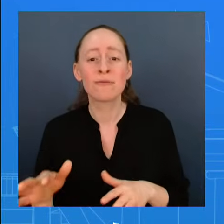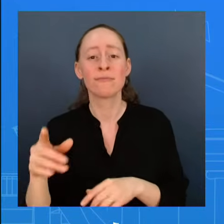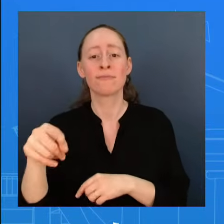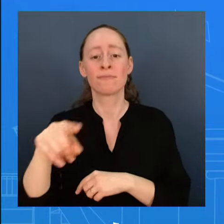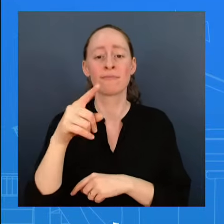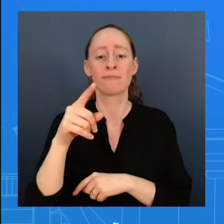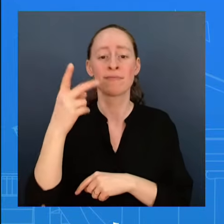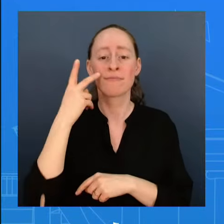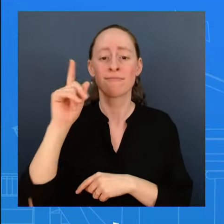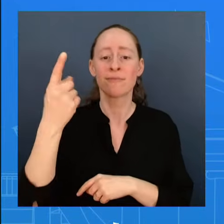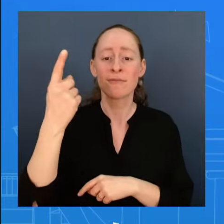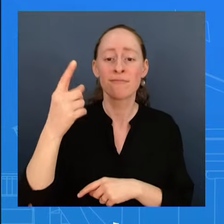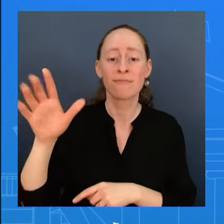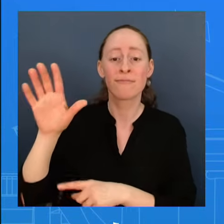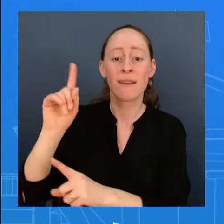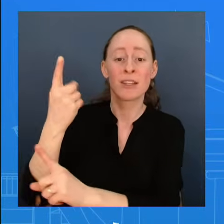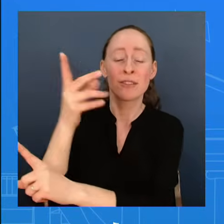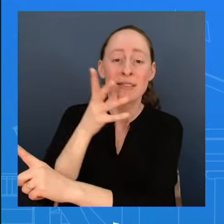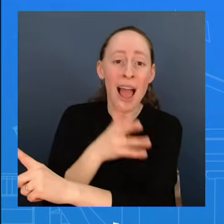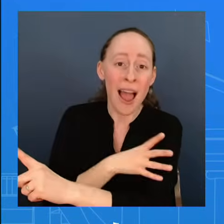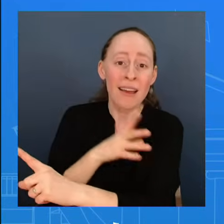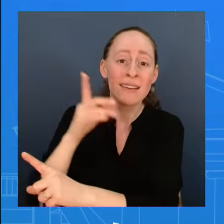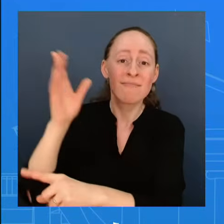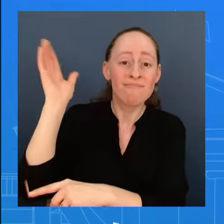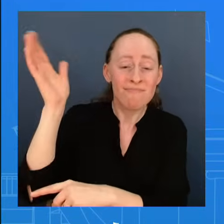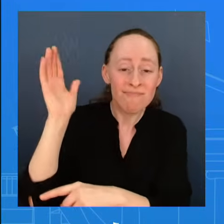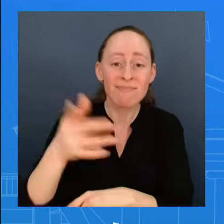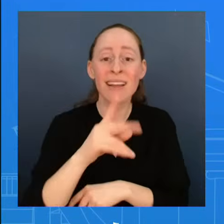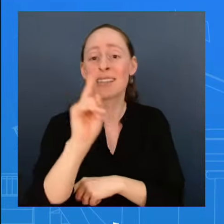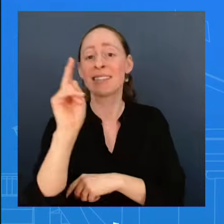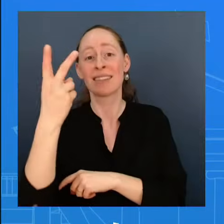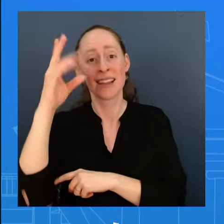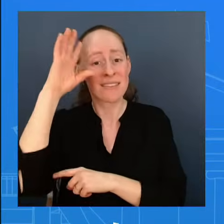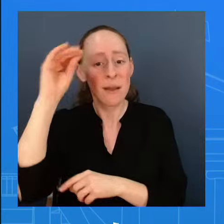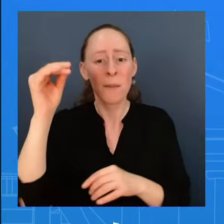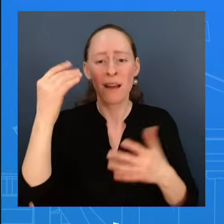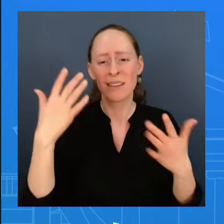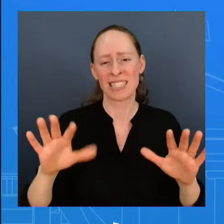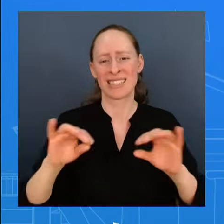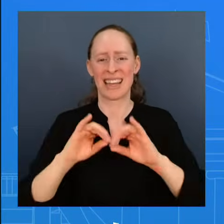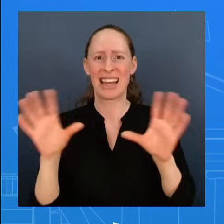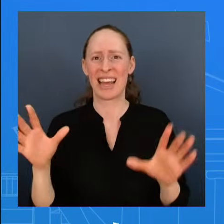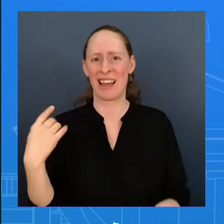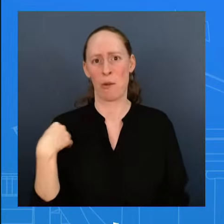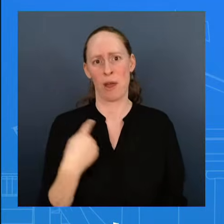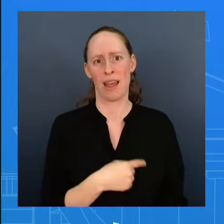And what we believe -- and we're very clear on this -- is that peacefully protesting within the law